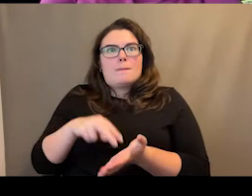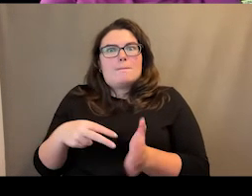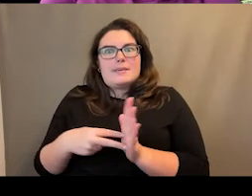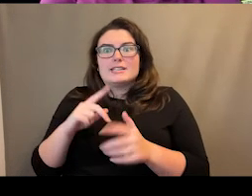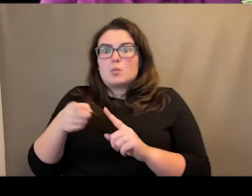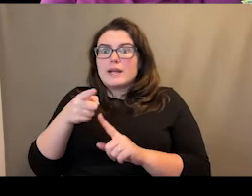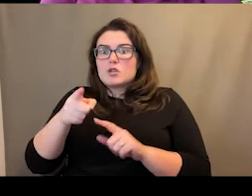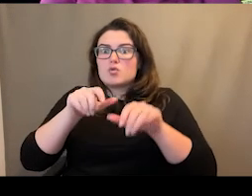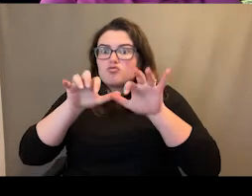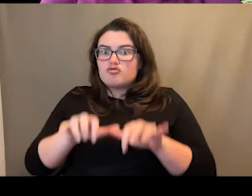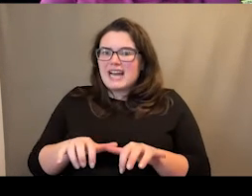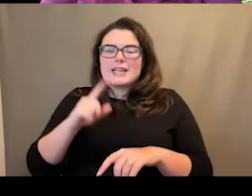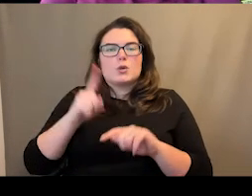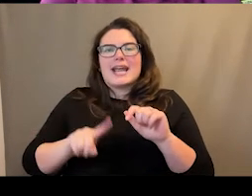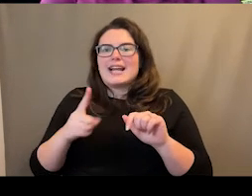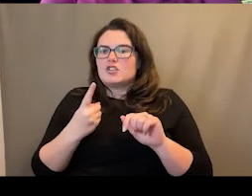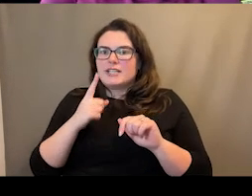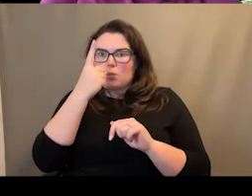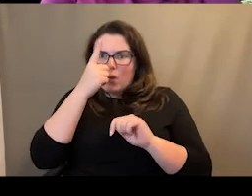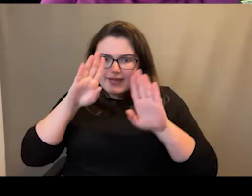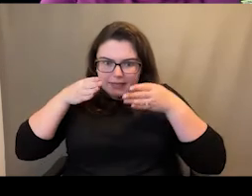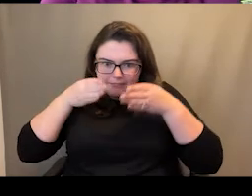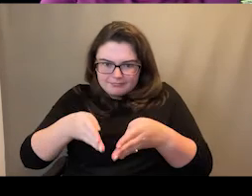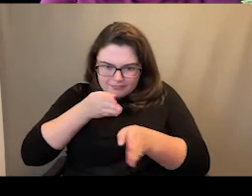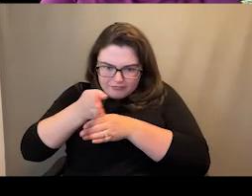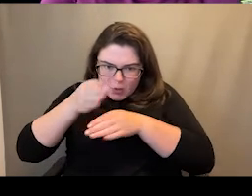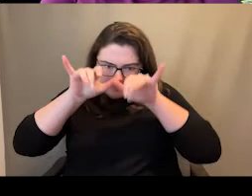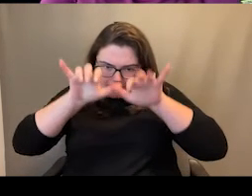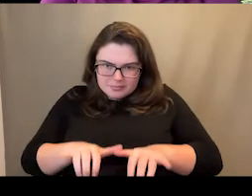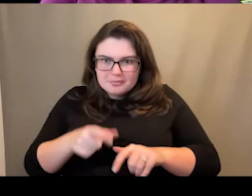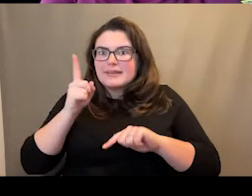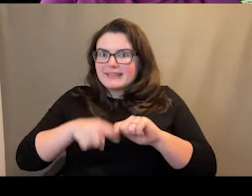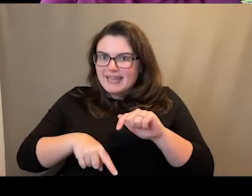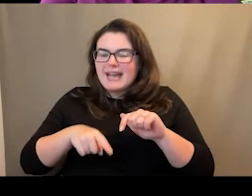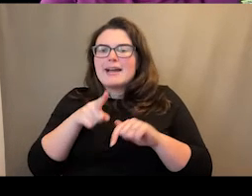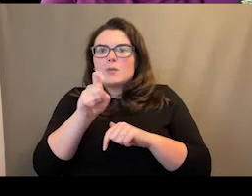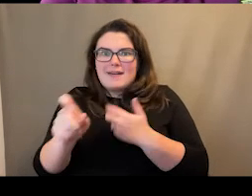you can't just write in a single disciplinary context, you have to make it a little bit broader.